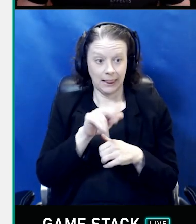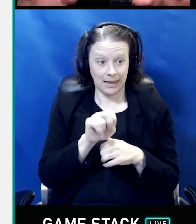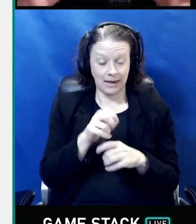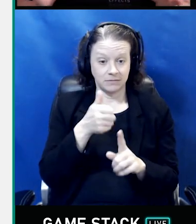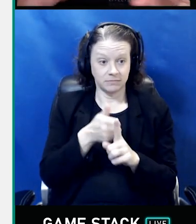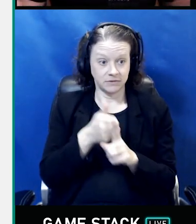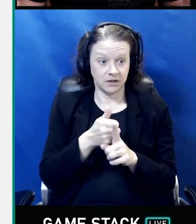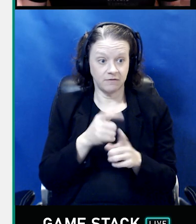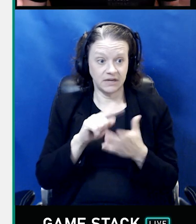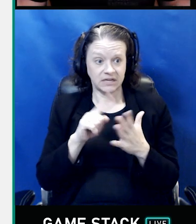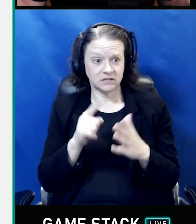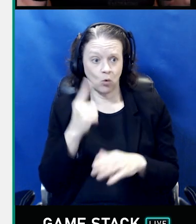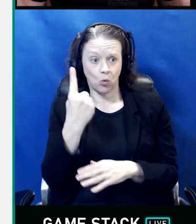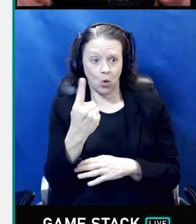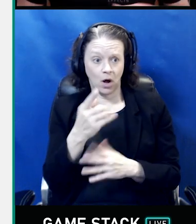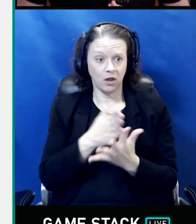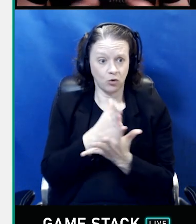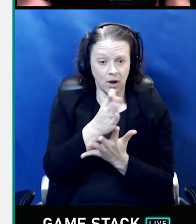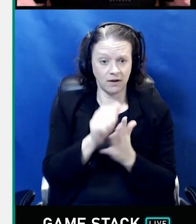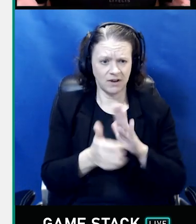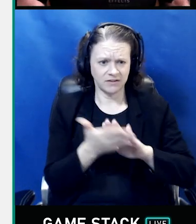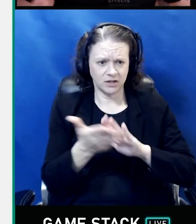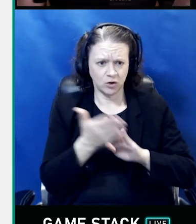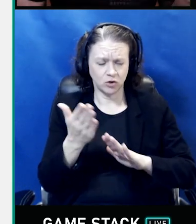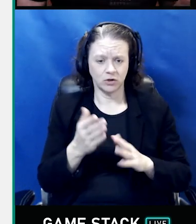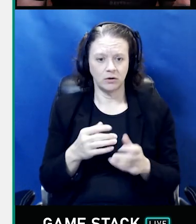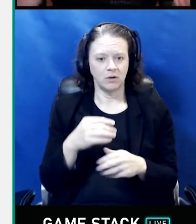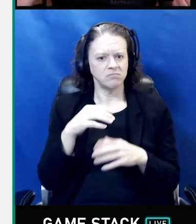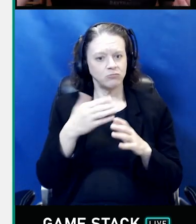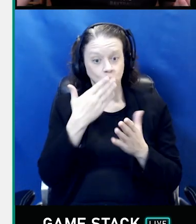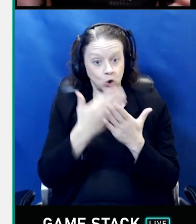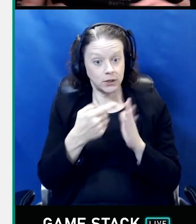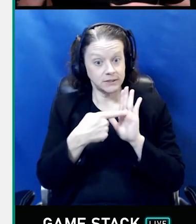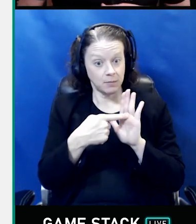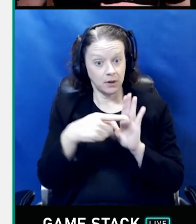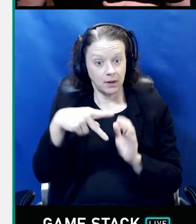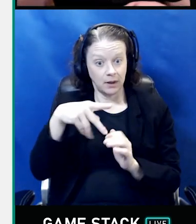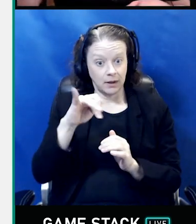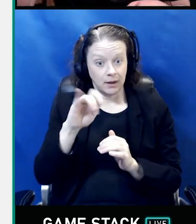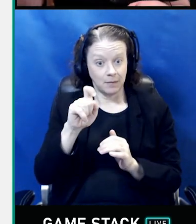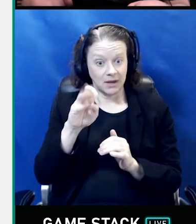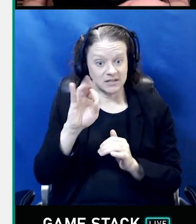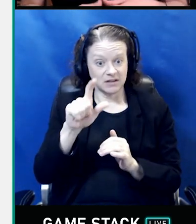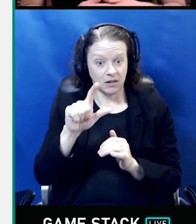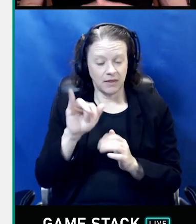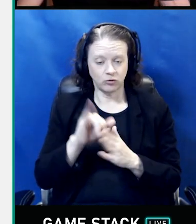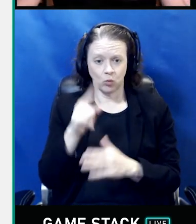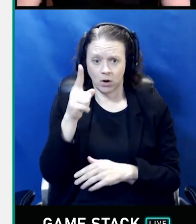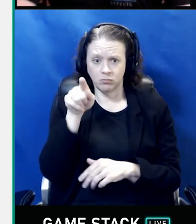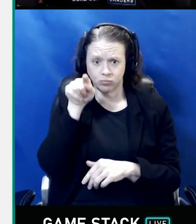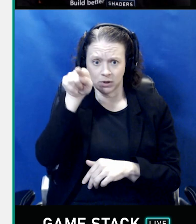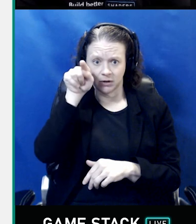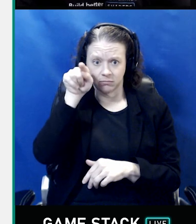The best example, the simplest example is a pixel. Pixel is a single point on the screen, right there, everybody knows what it is,